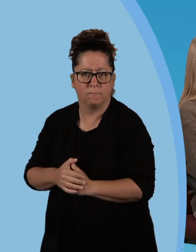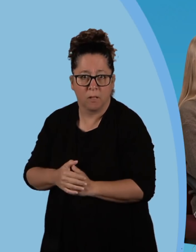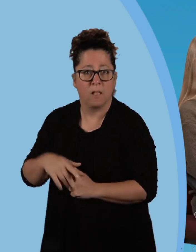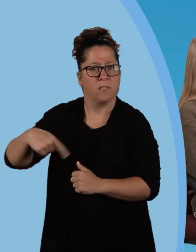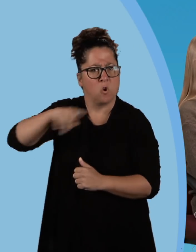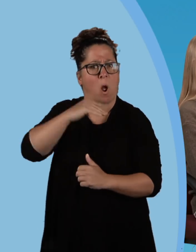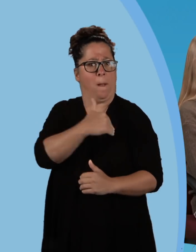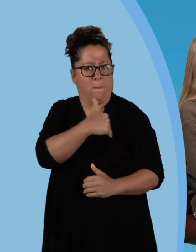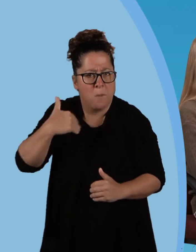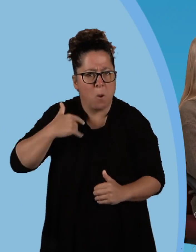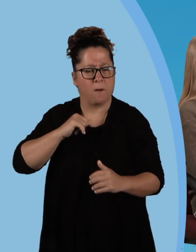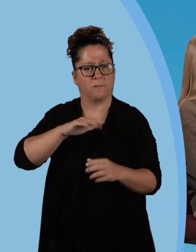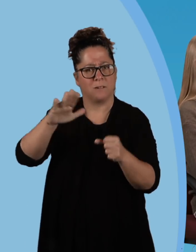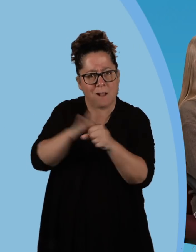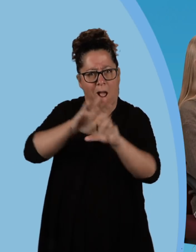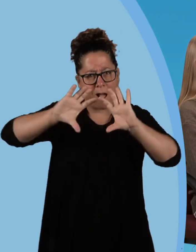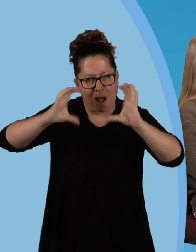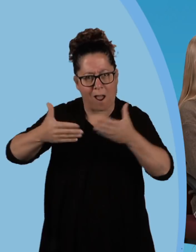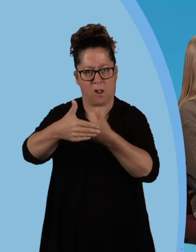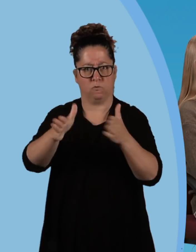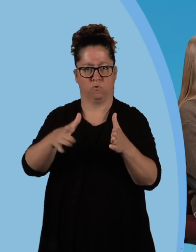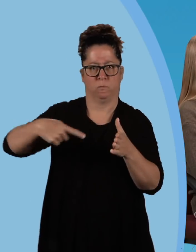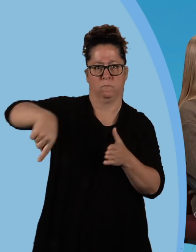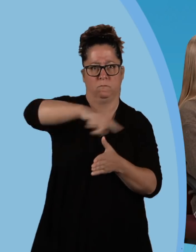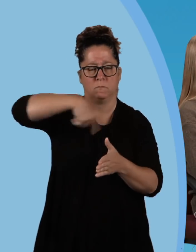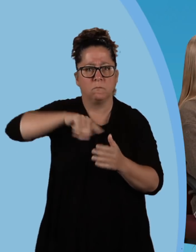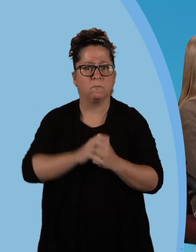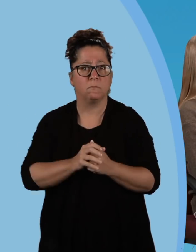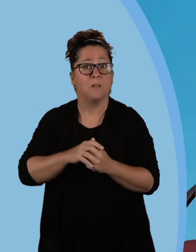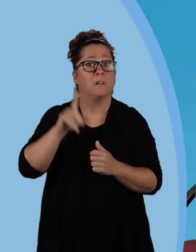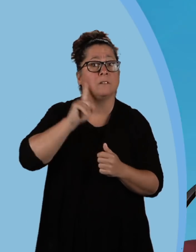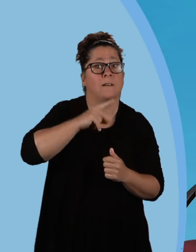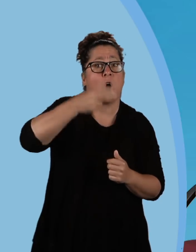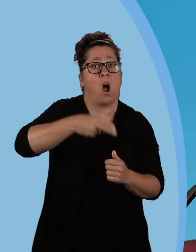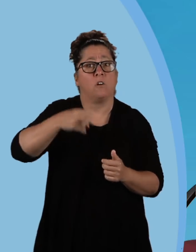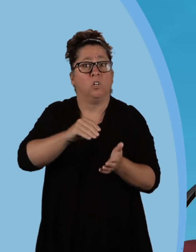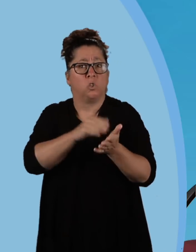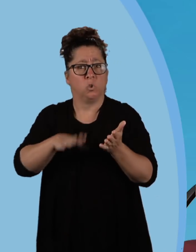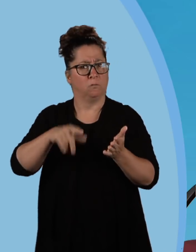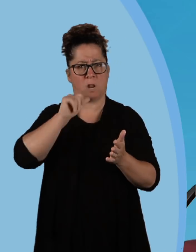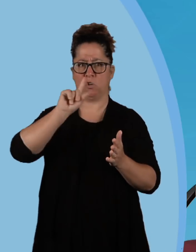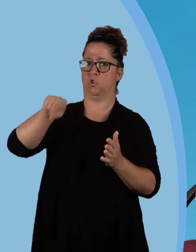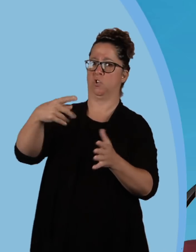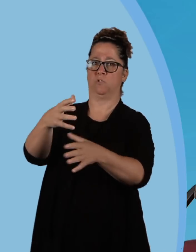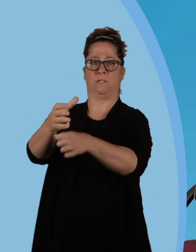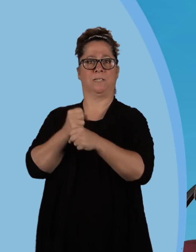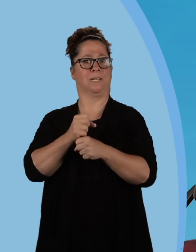They are a member of the entire classroom environment. The deaf or hard of hearing student not only